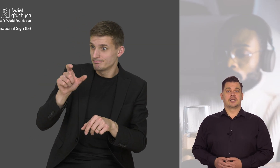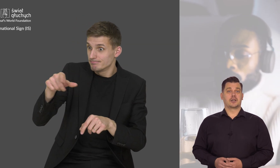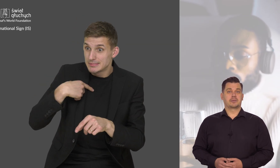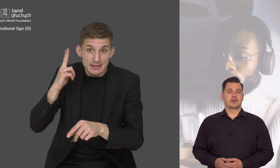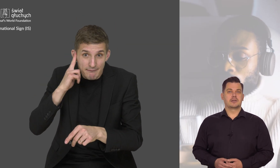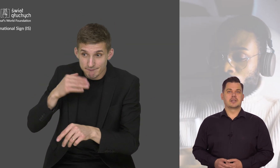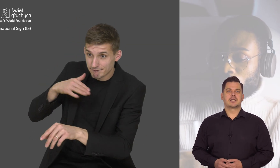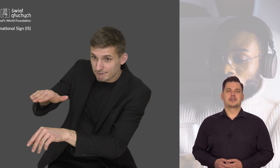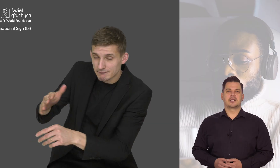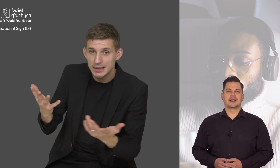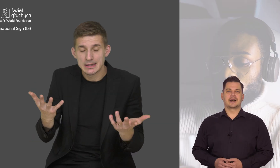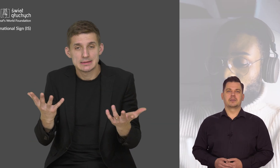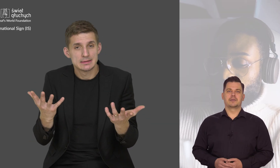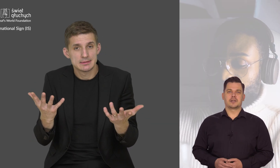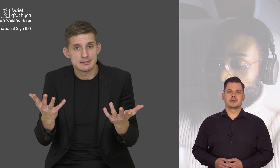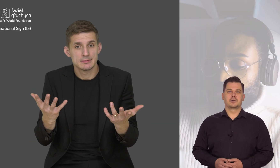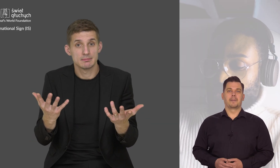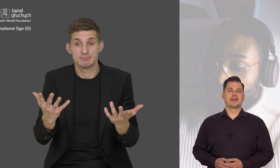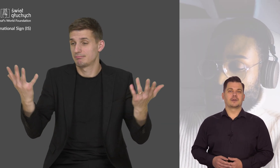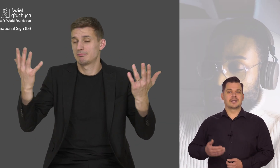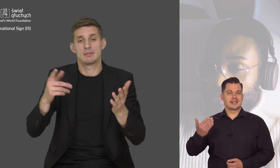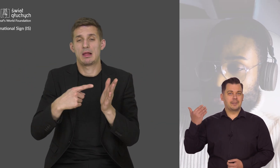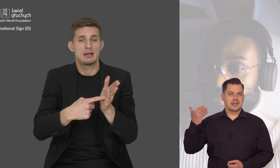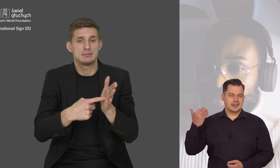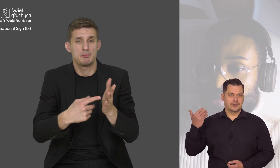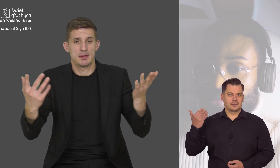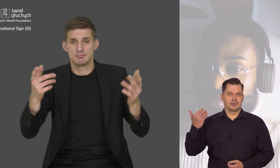However, if someone starts pestering them from behind—